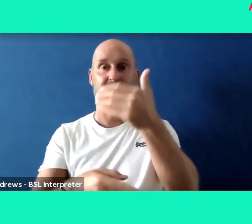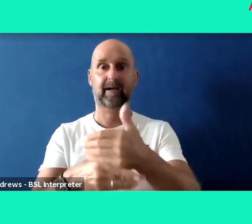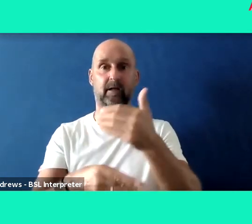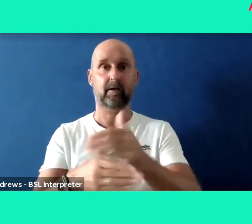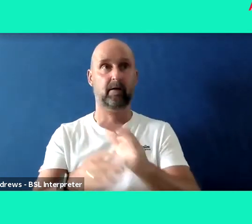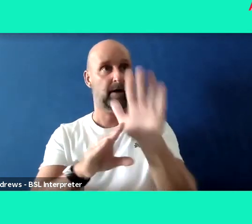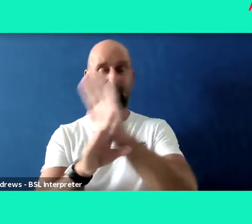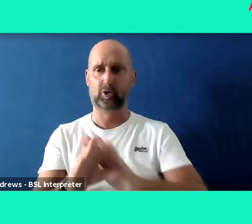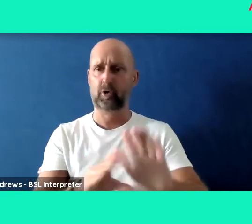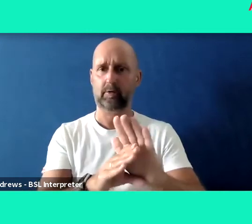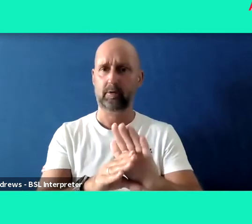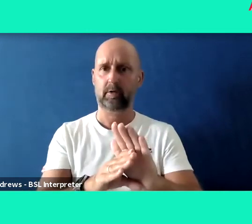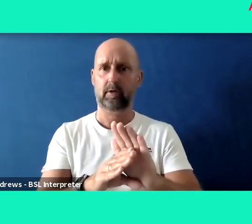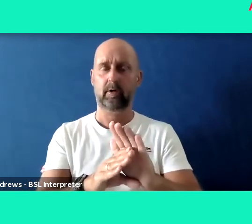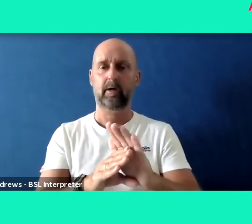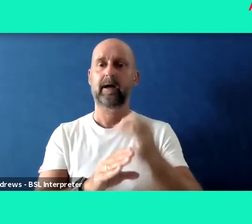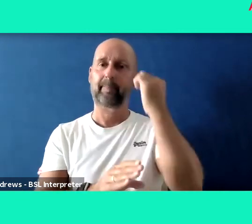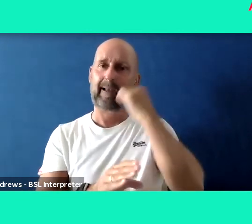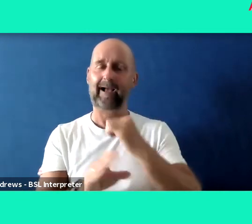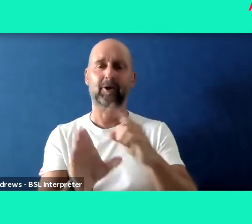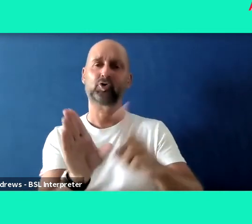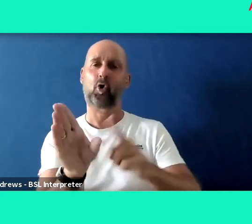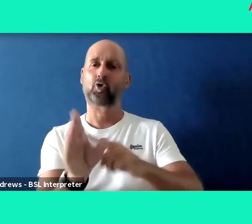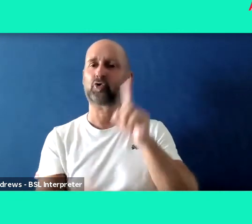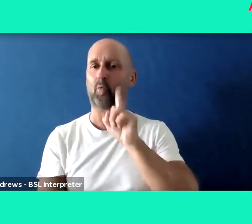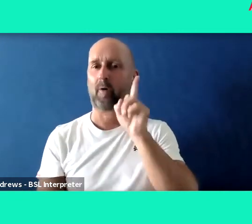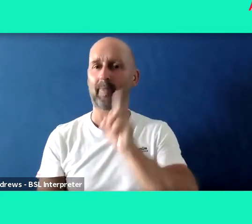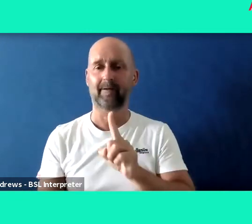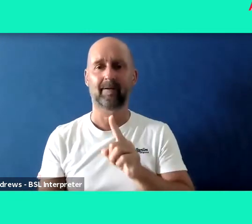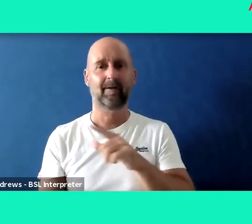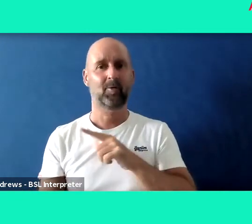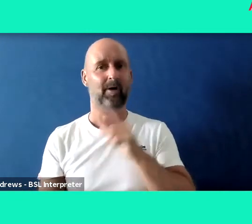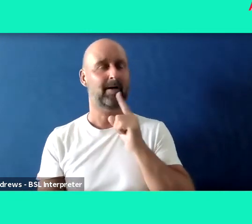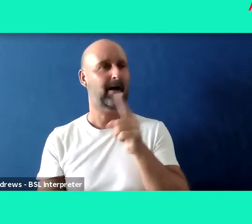As a Black Yorkshire woman, I note that by speaking beyond an economic or militaristic